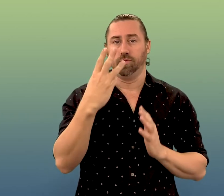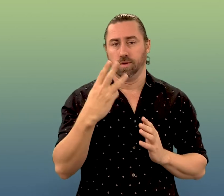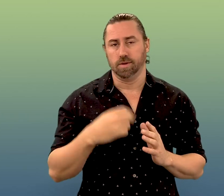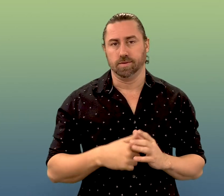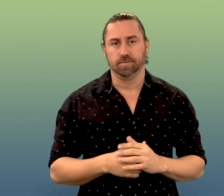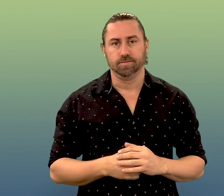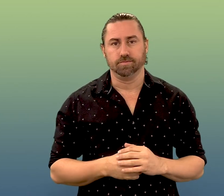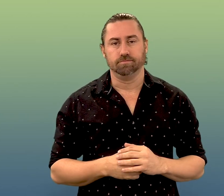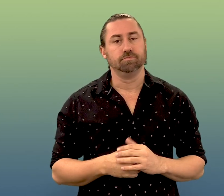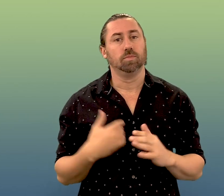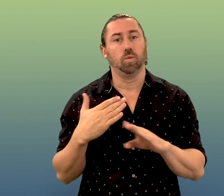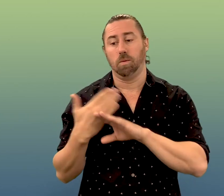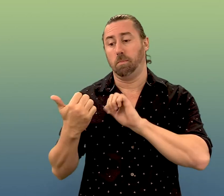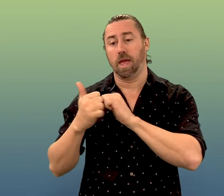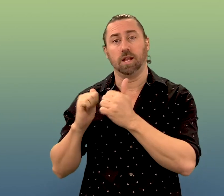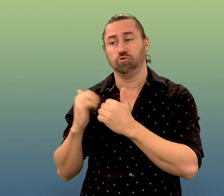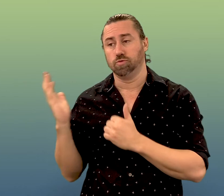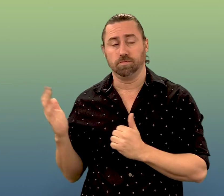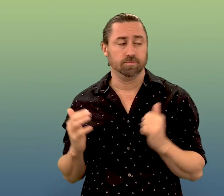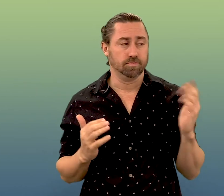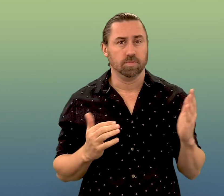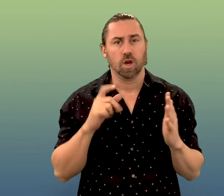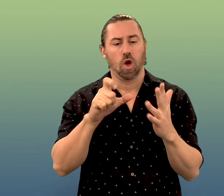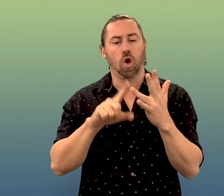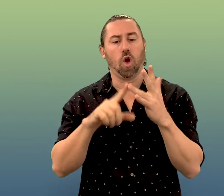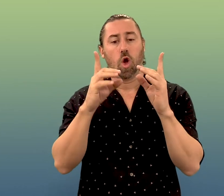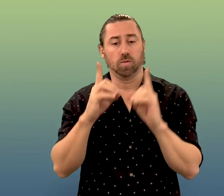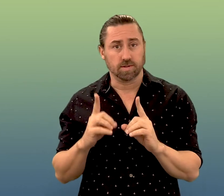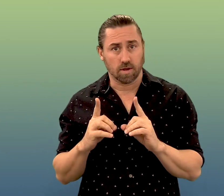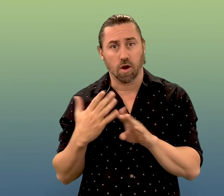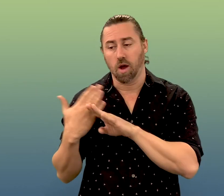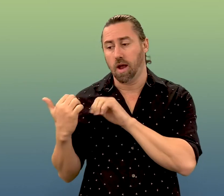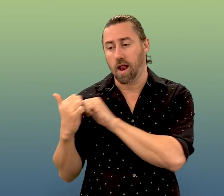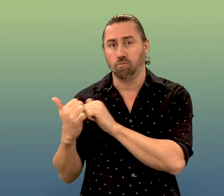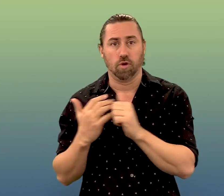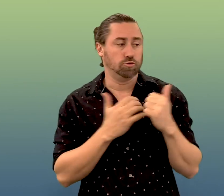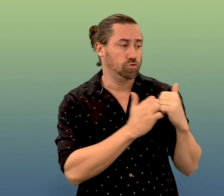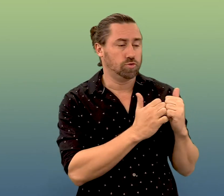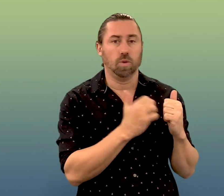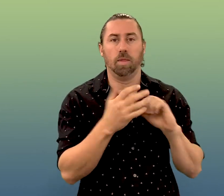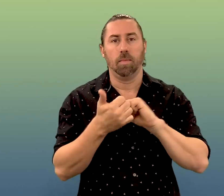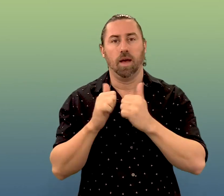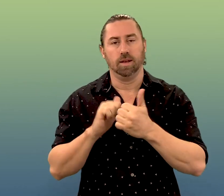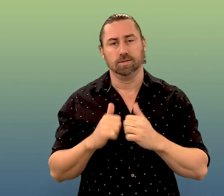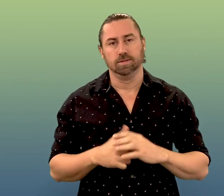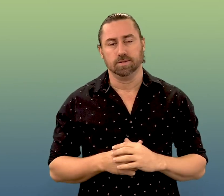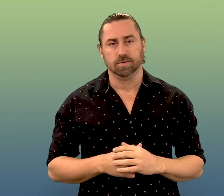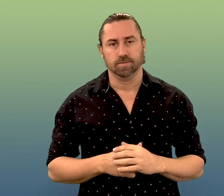Two point one point three. Our partners Co-design and collaboration with partners.